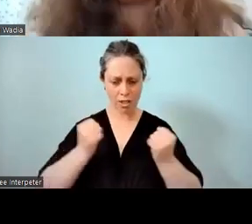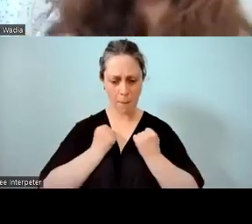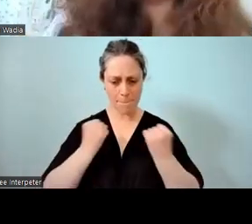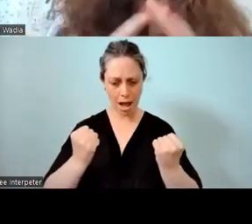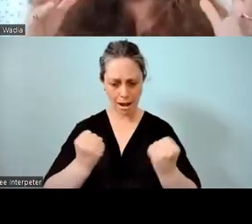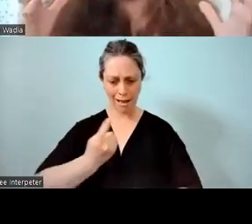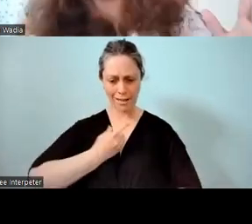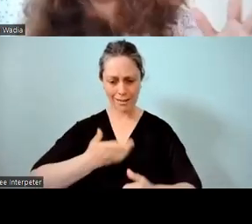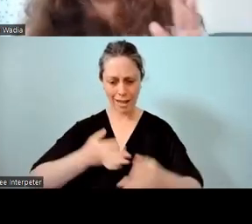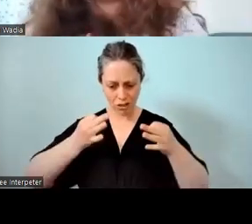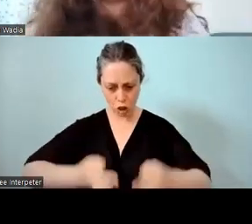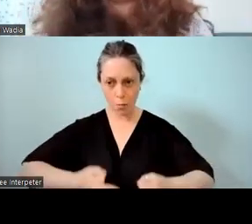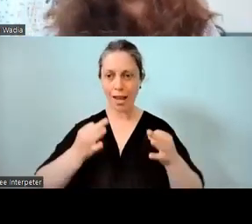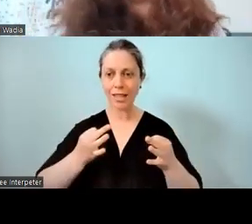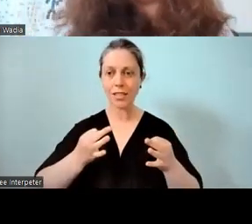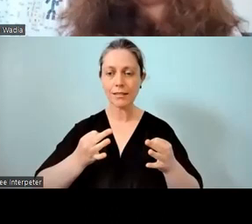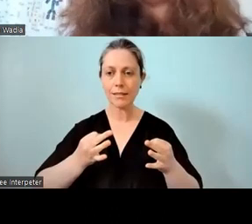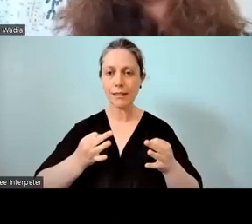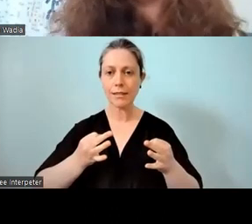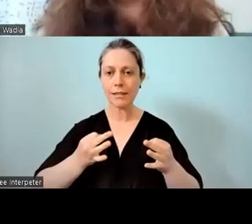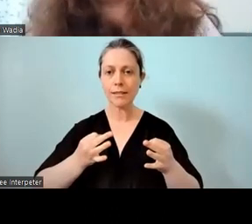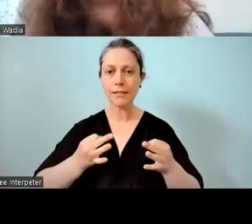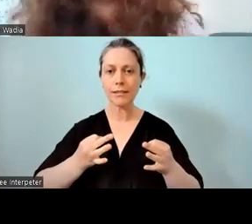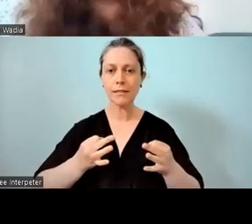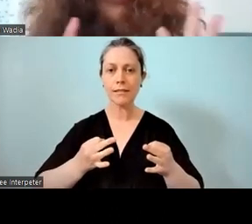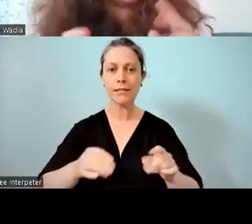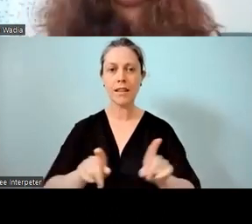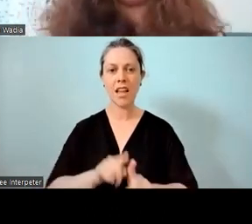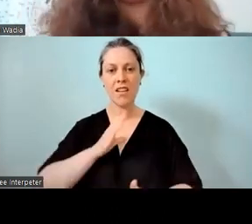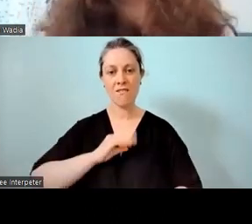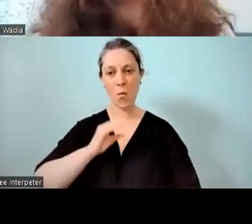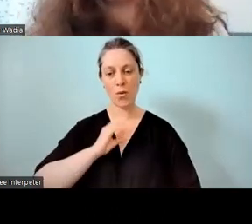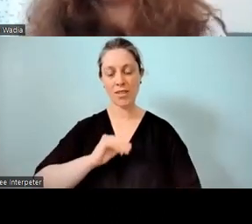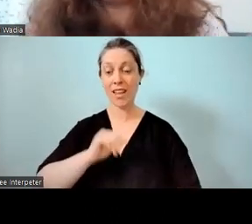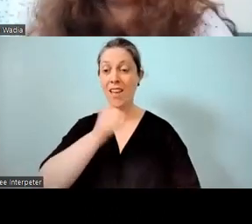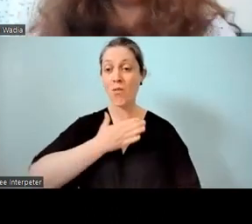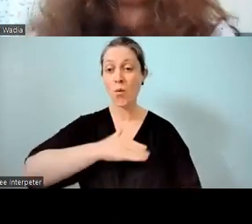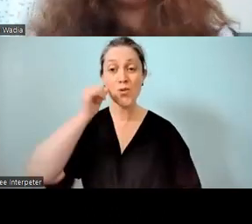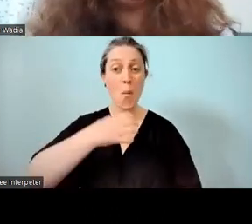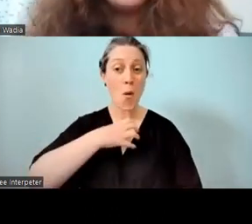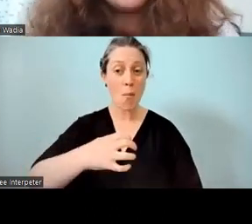There's actually a entire paper on Mana self-determination and voice. If you understood, let me know, I can forward that to you.